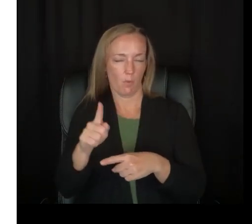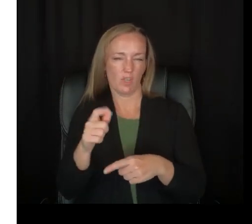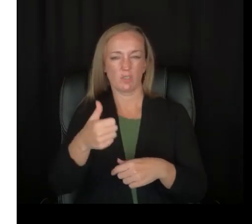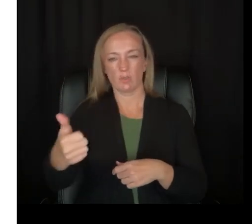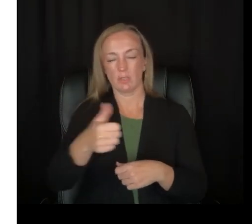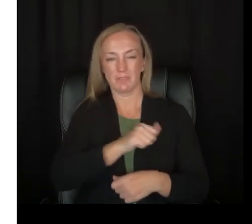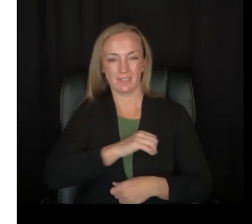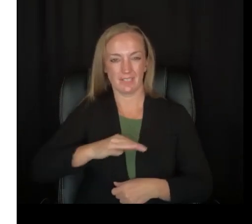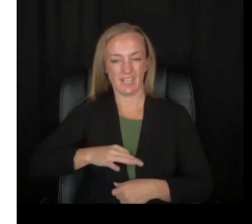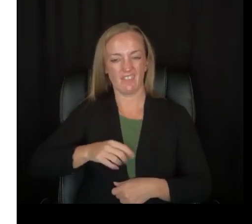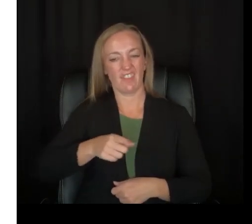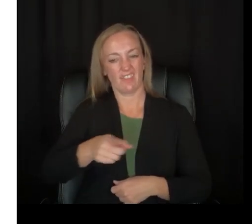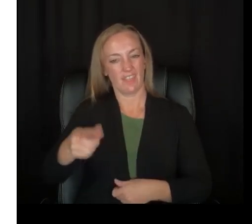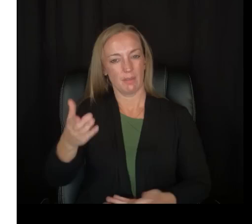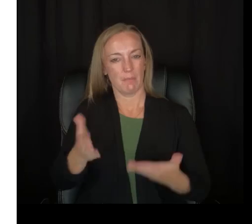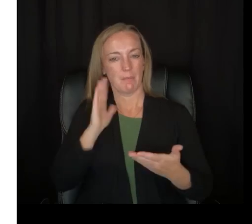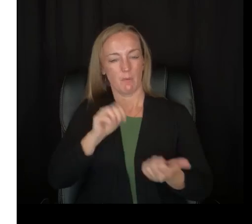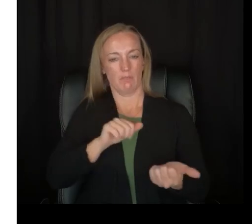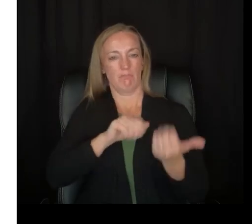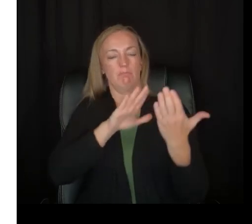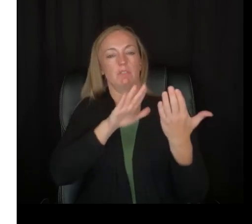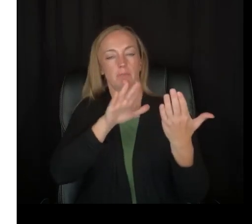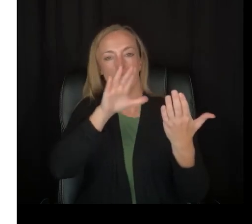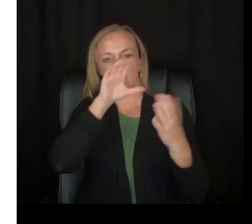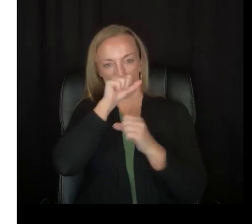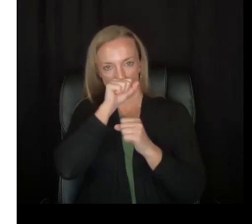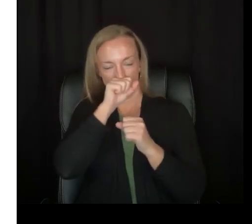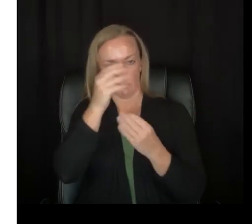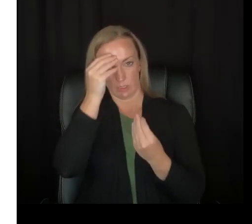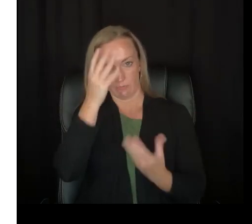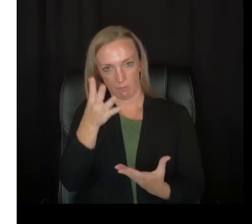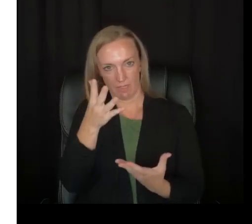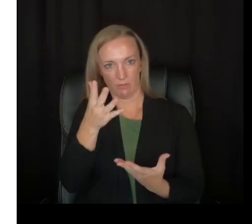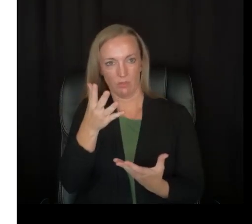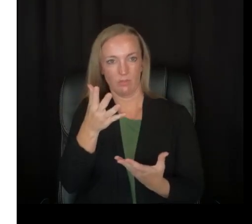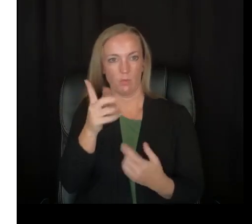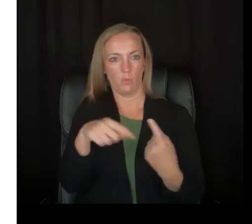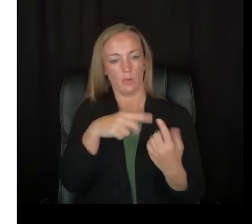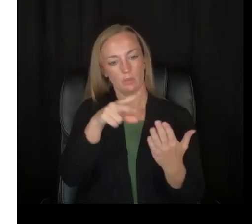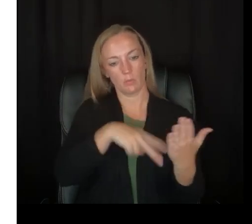transportation personnel who might encounter confidential information in the